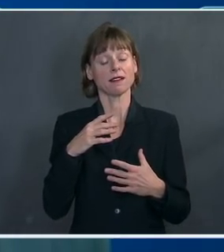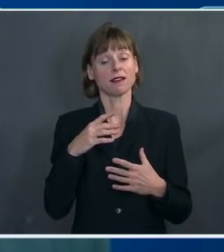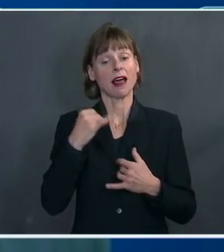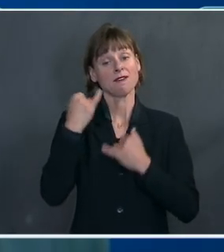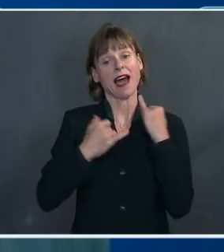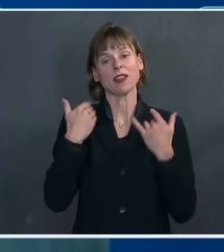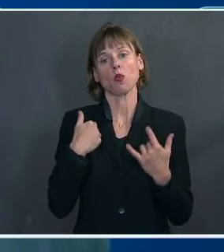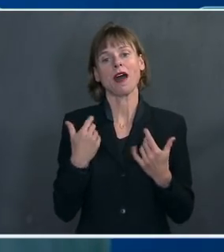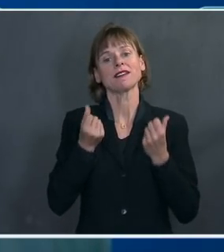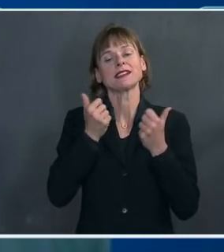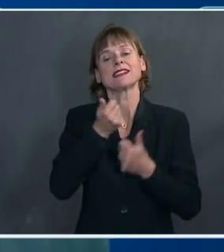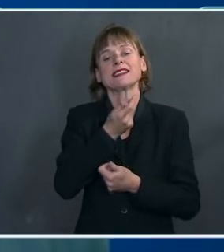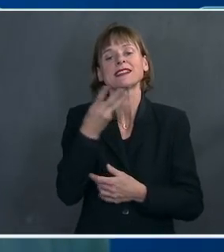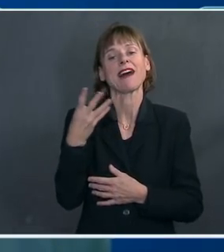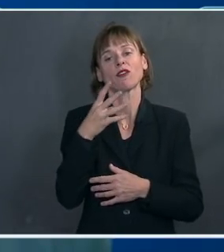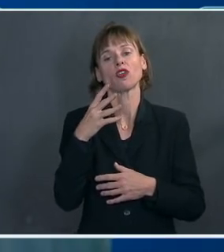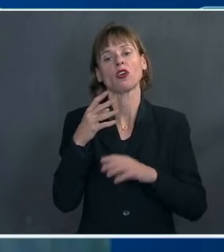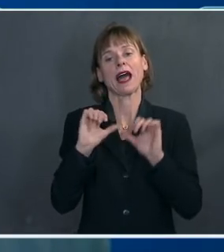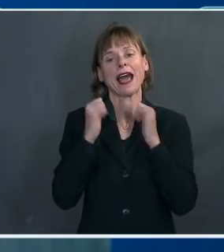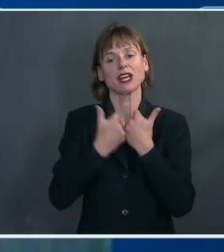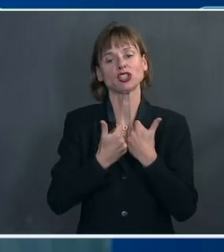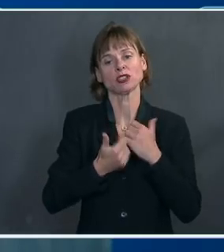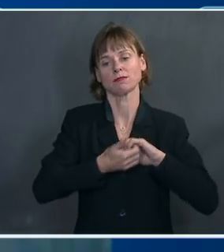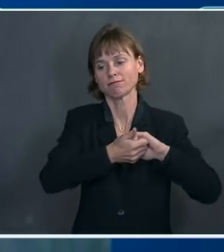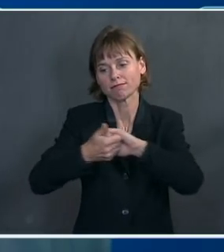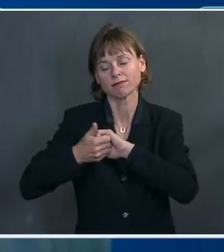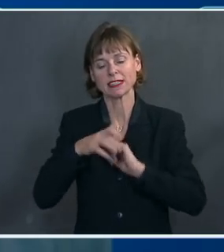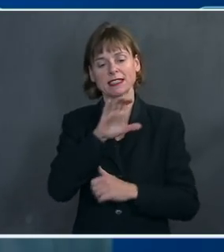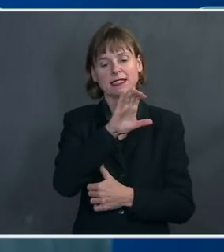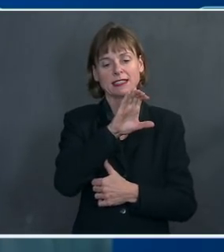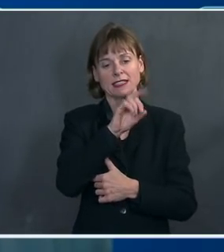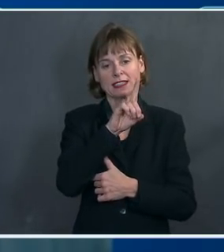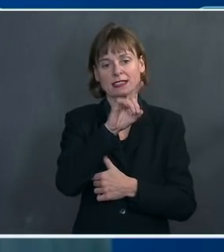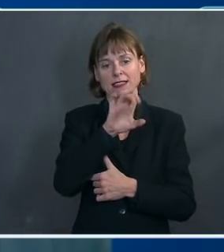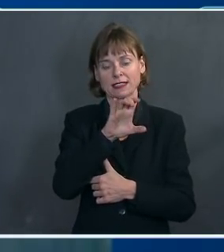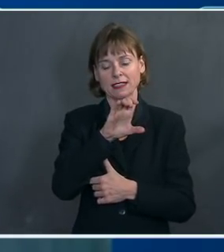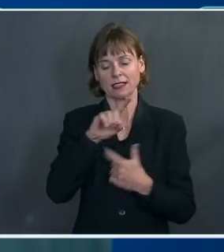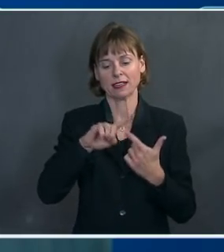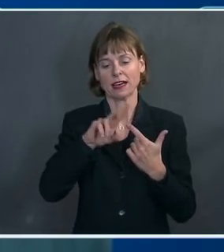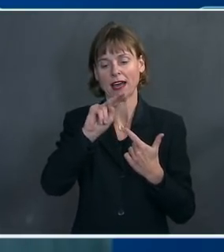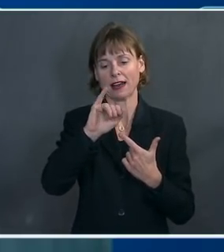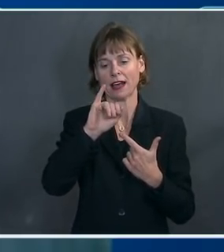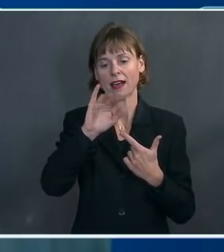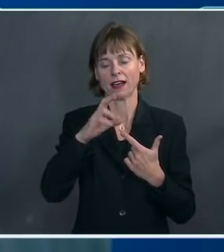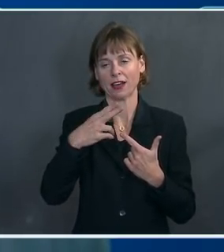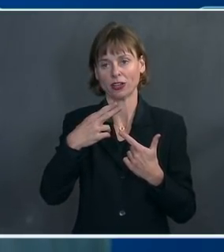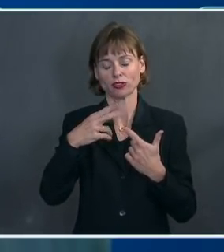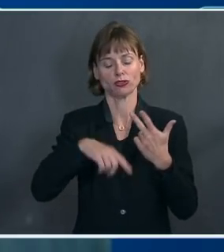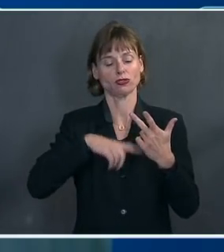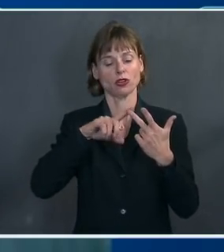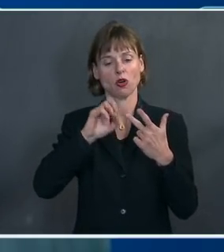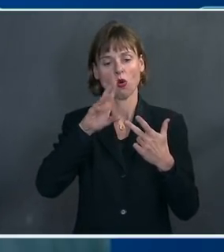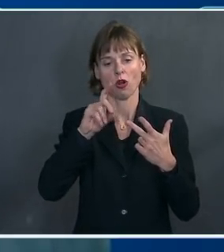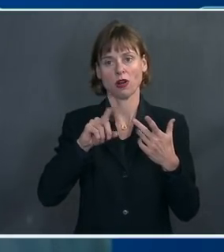with CDC and NIH, ARDA, DOD, so that when we get these strains, we can do the science and understand